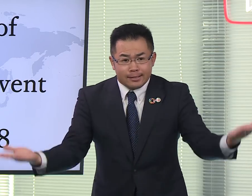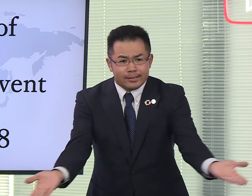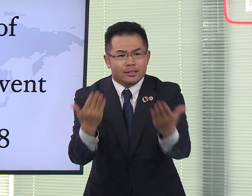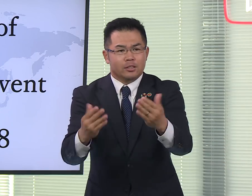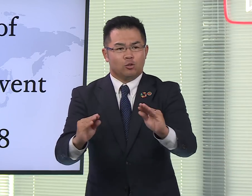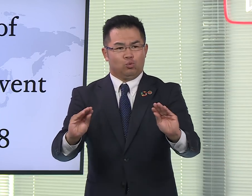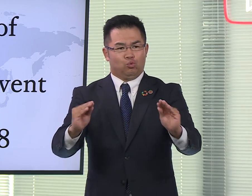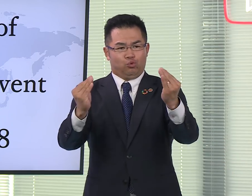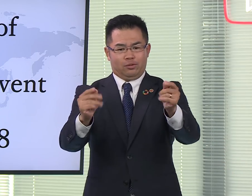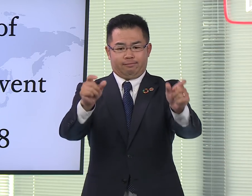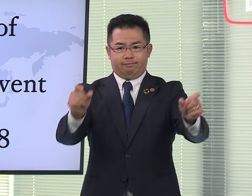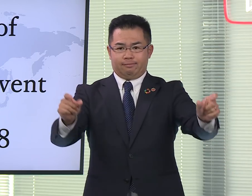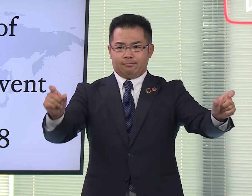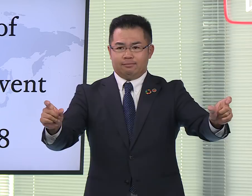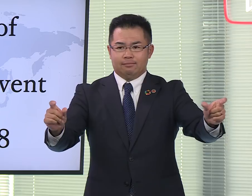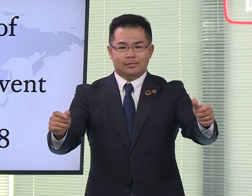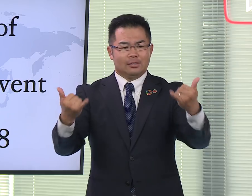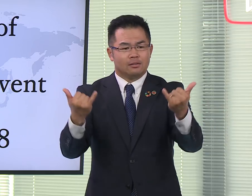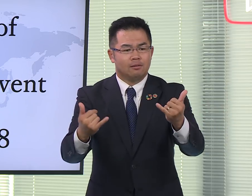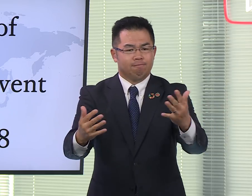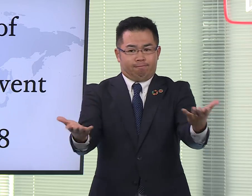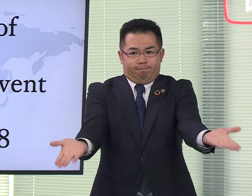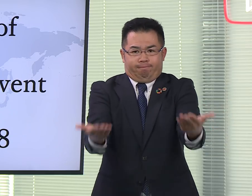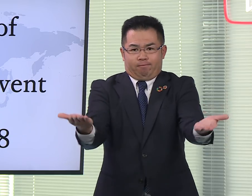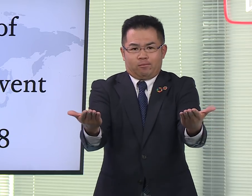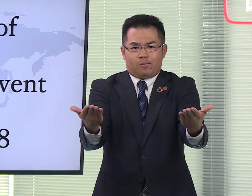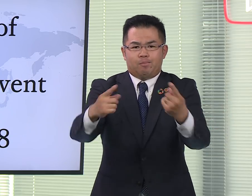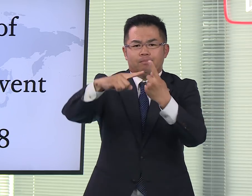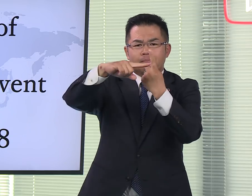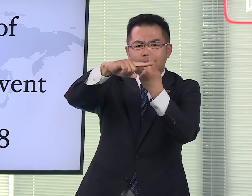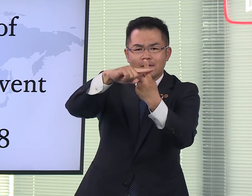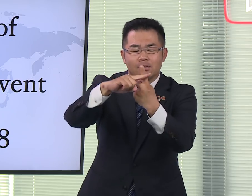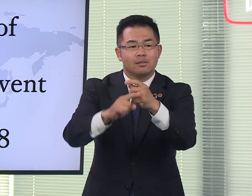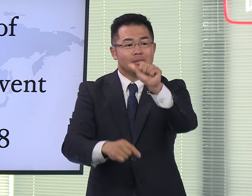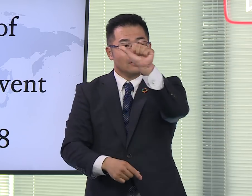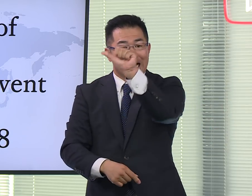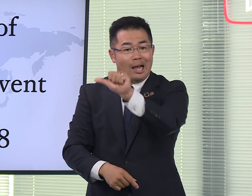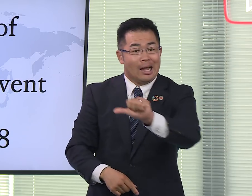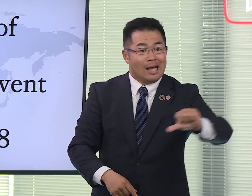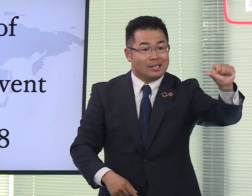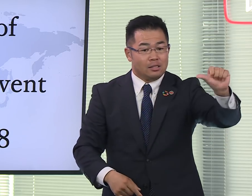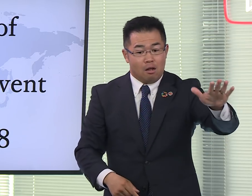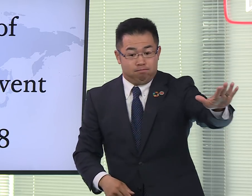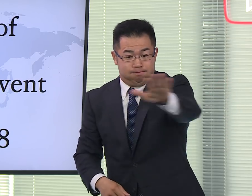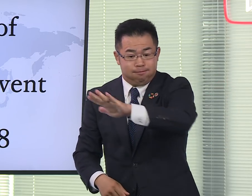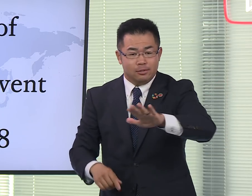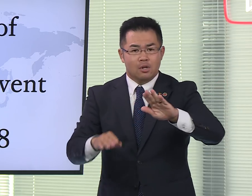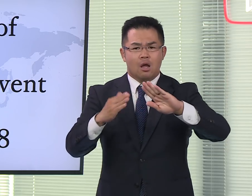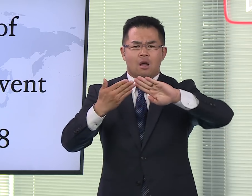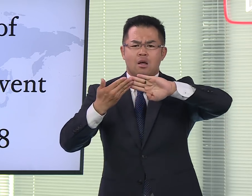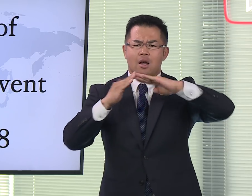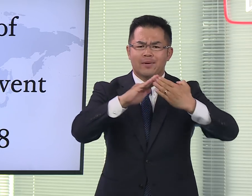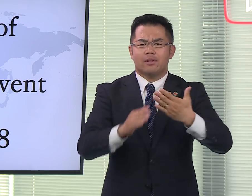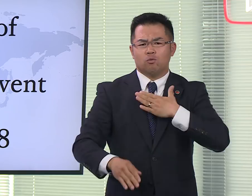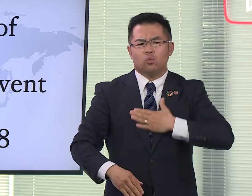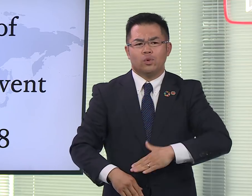participation? >> YASUNORI SHIMAMOTO: Right. We wish to inform and encourage everyone within the Asia Pacific region to have more Deaf youth in terms of